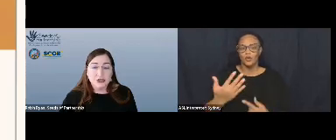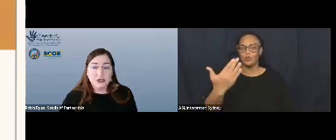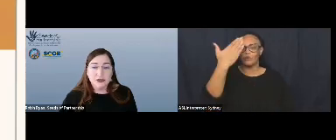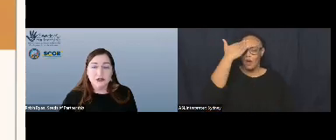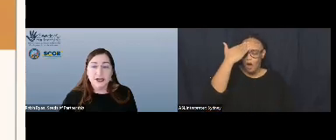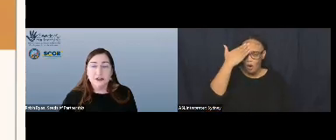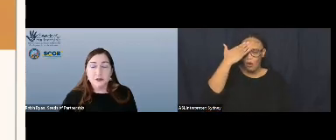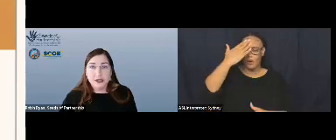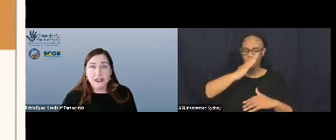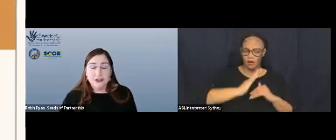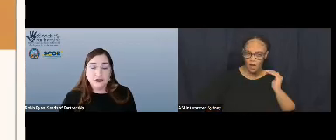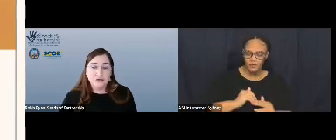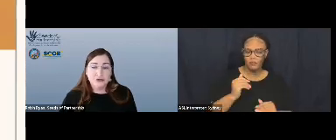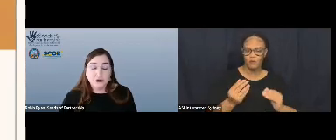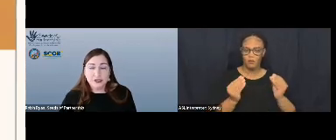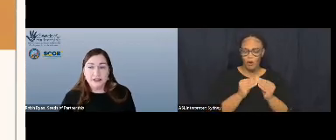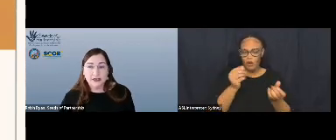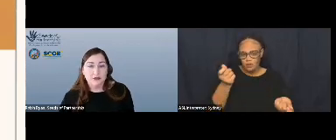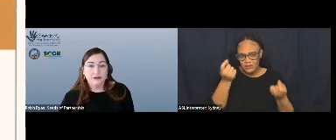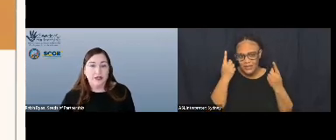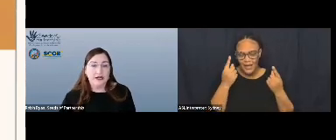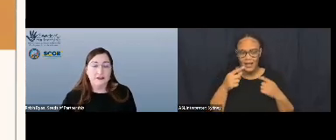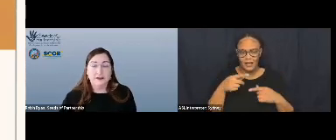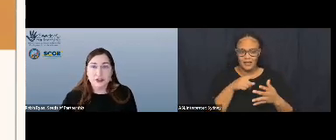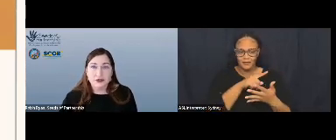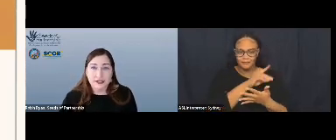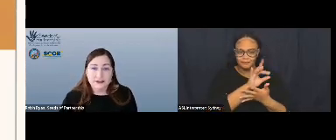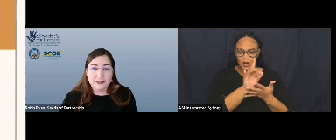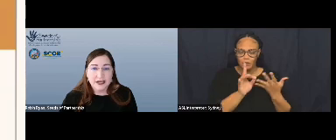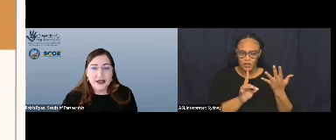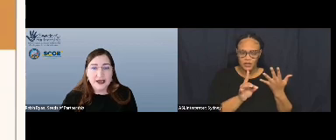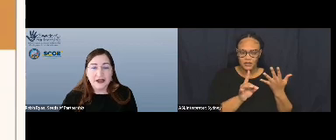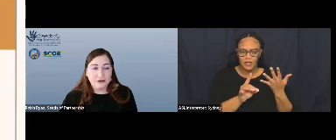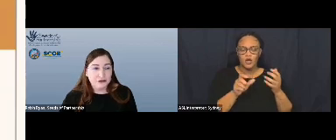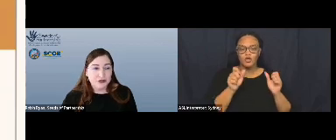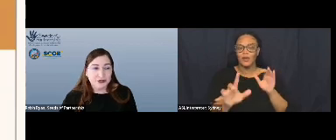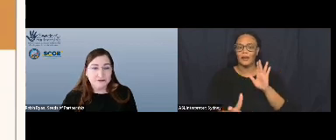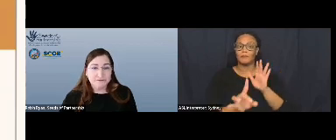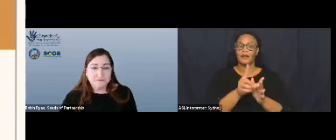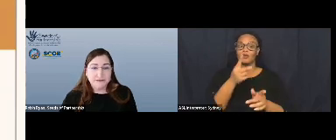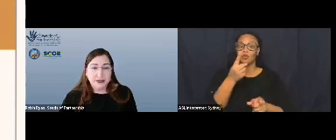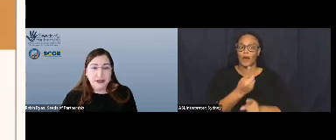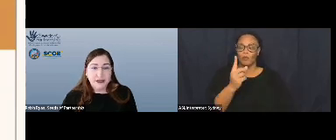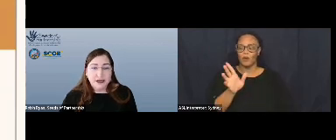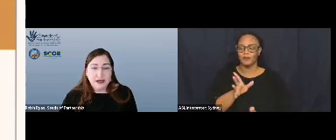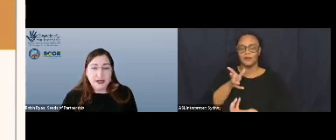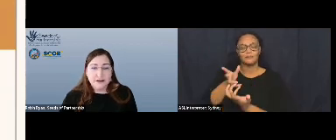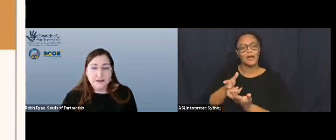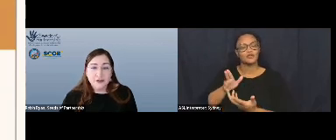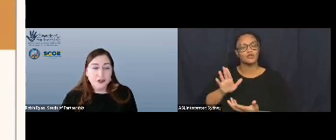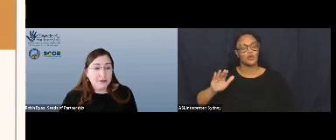make sure your child's plan truly does reflect their strengths and their future. And the